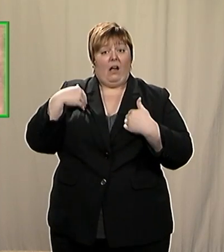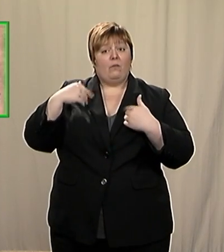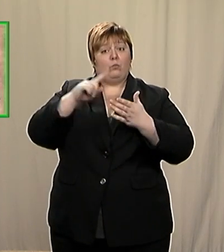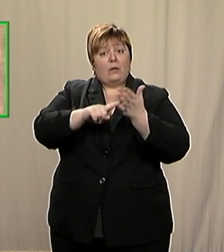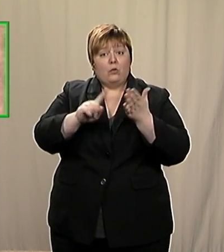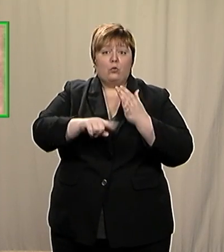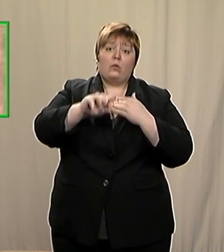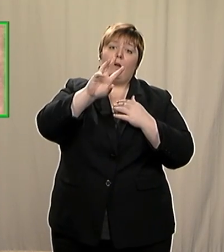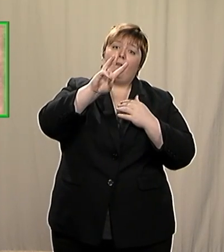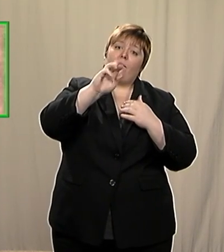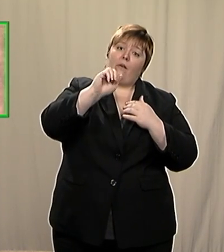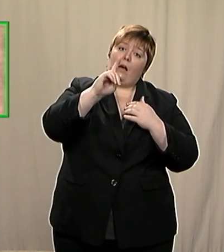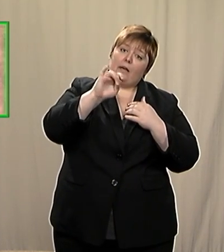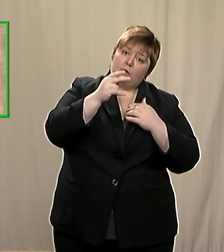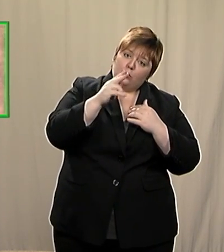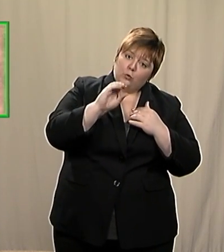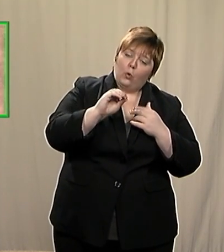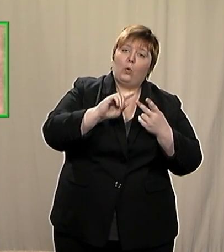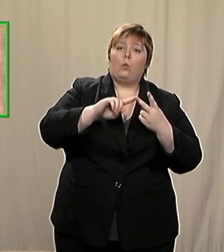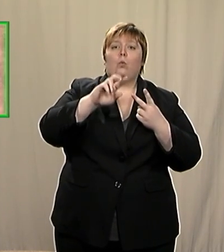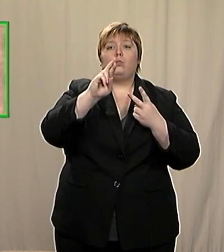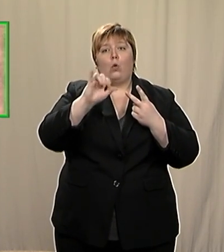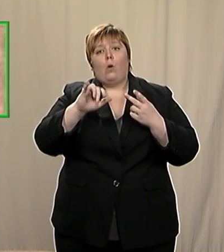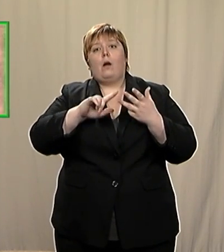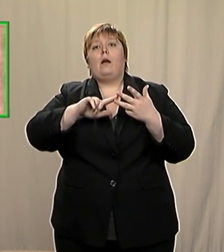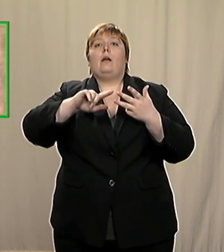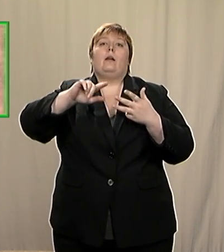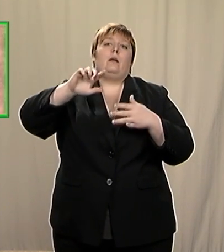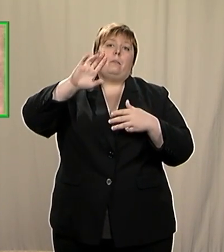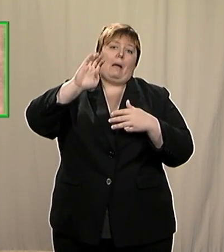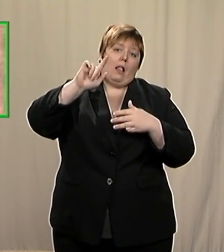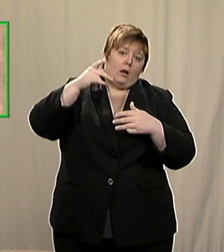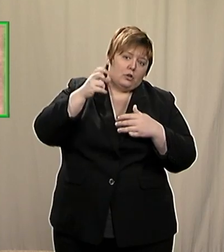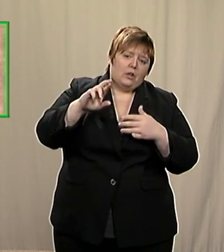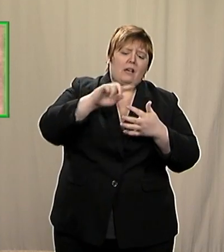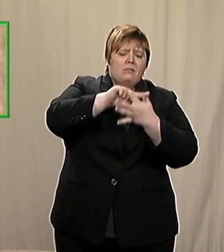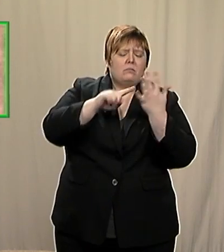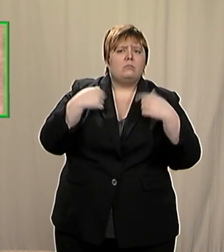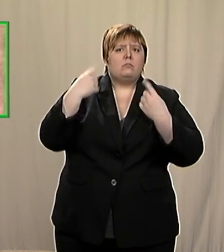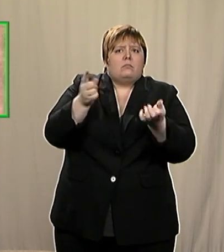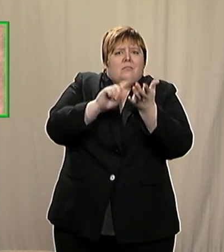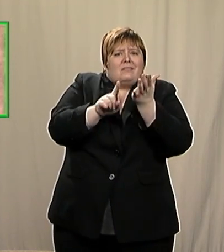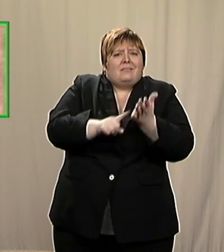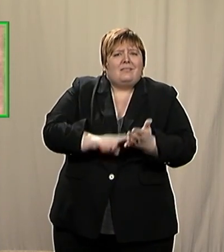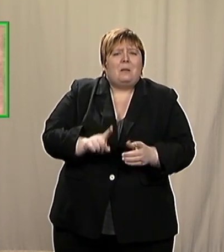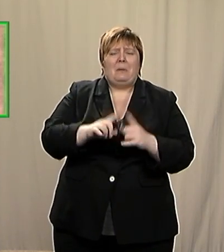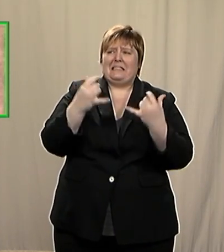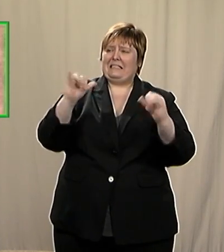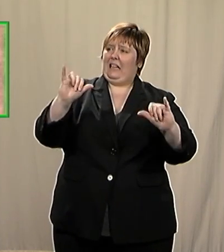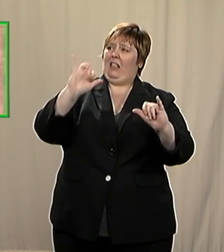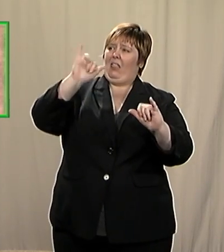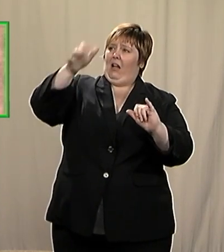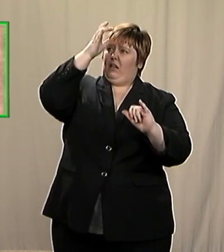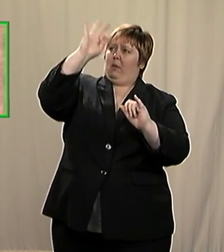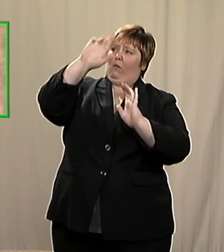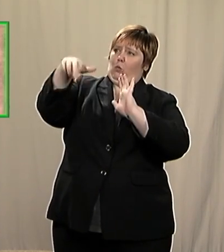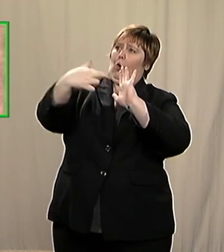We've had researchers like Roy, like Belanger talking about this. But we still haven't had a concept of role